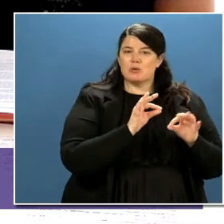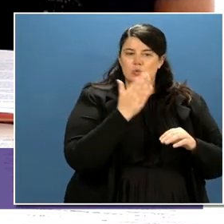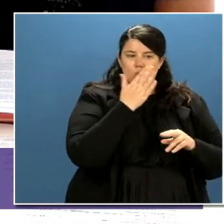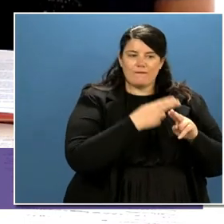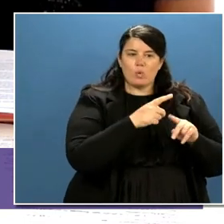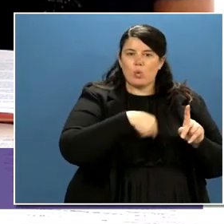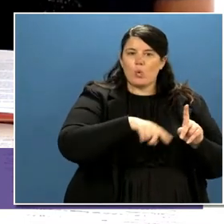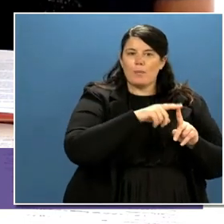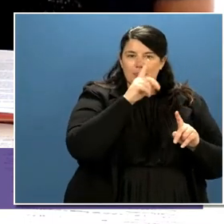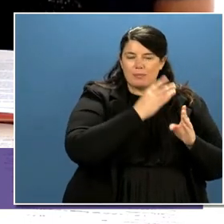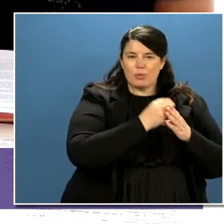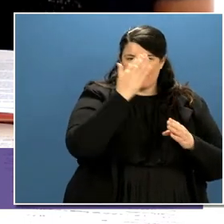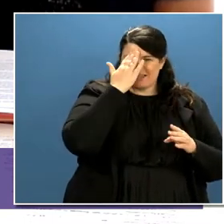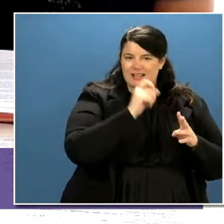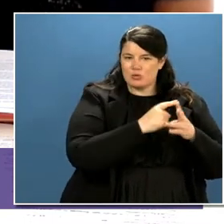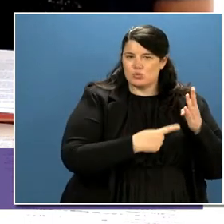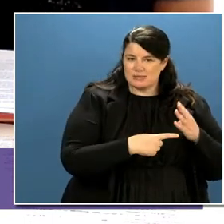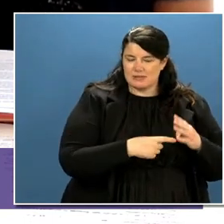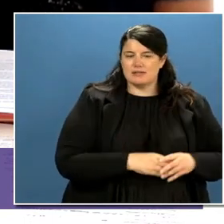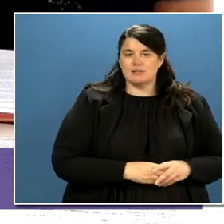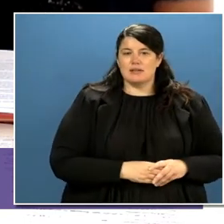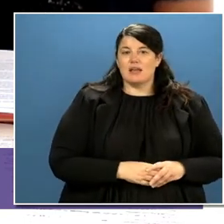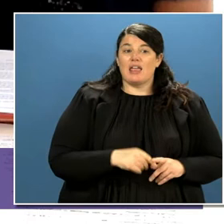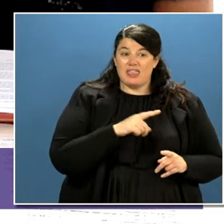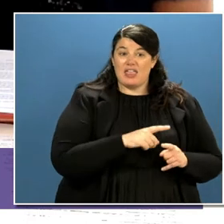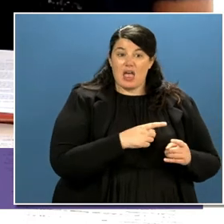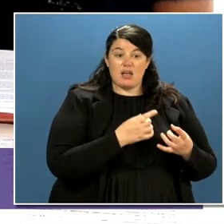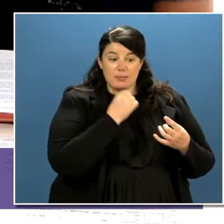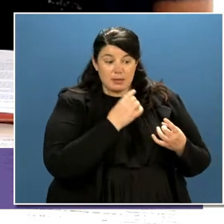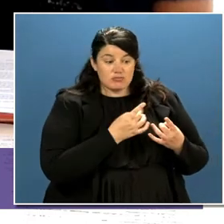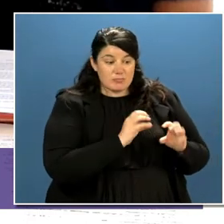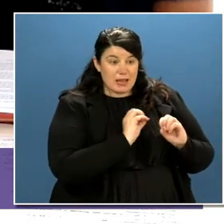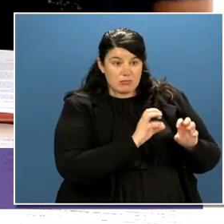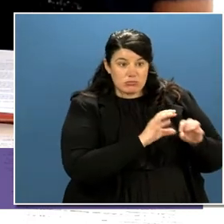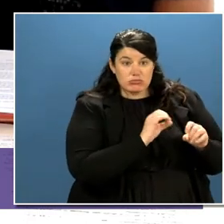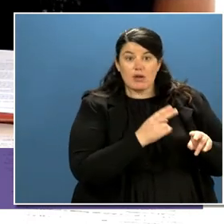And whilst they did some preparation for moving outside of school, there wasn't a great deal.